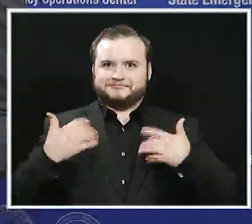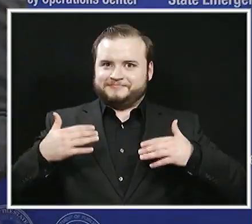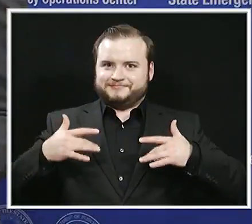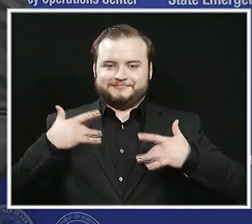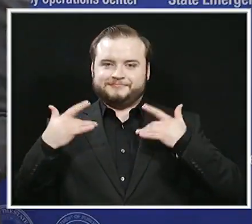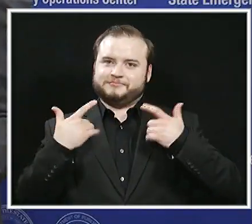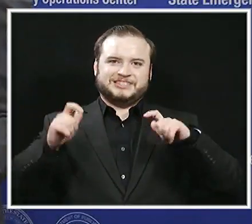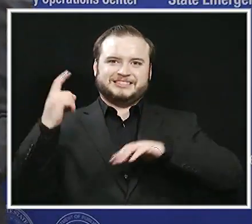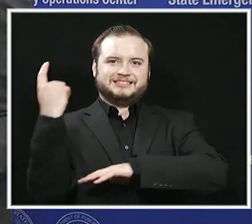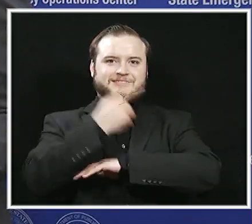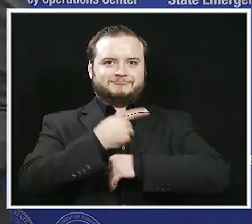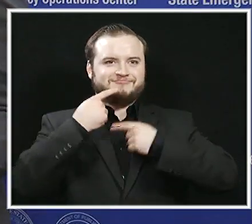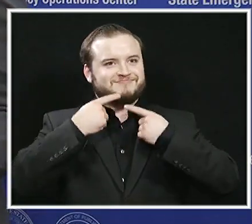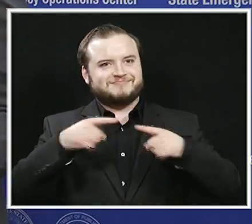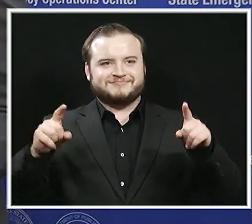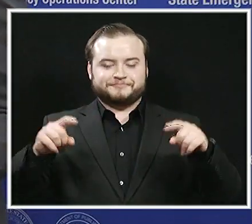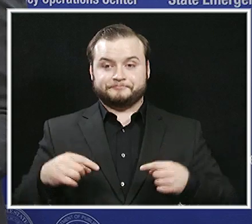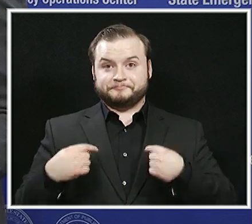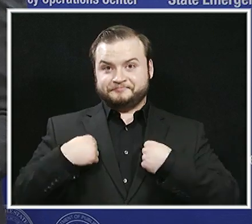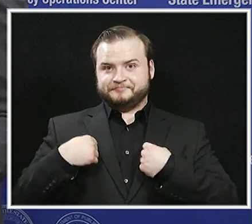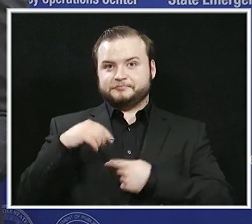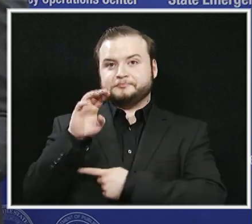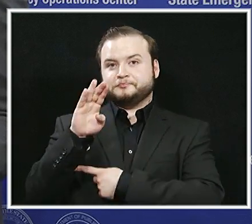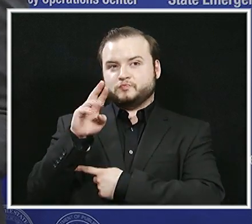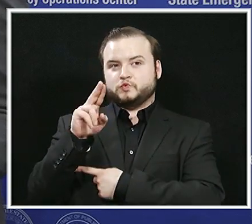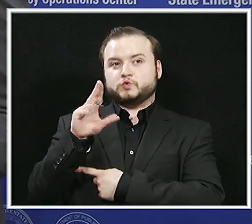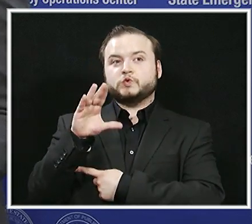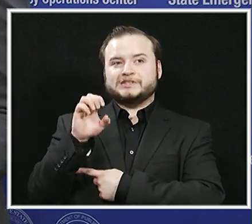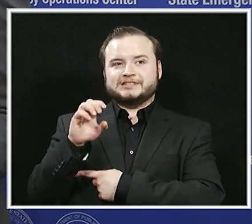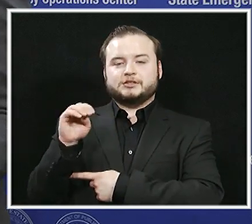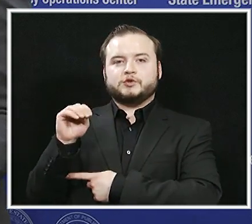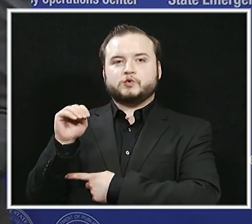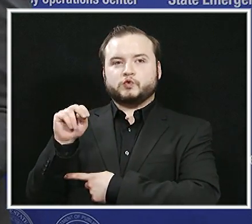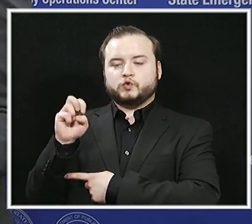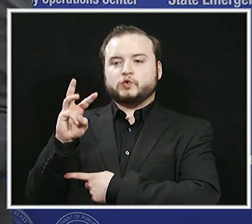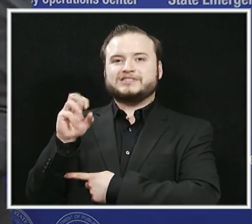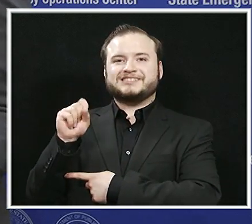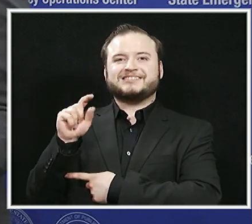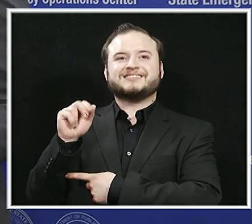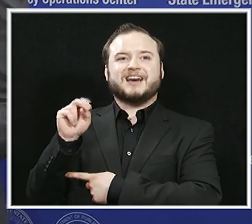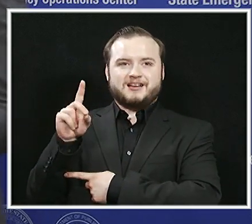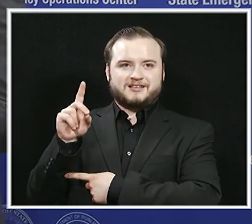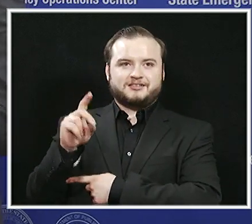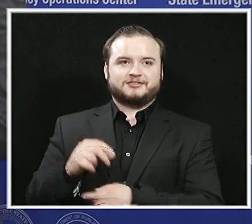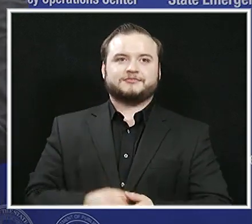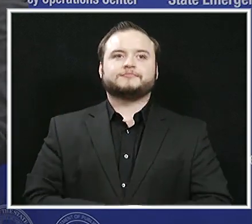≫ Well, good afternoon. Thank you, commissioner, thank you, governor so much. Today's a big day from our